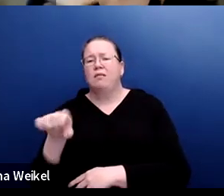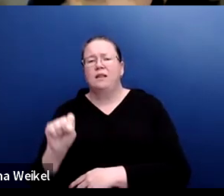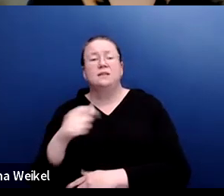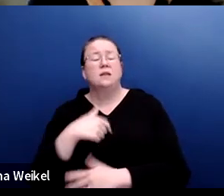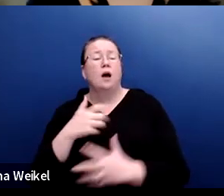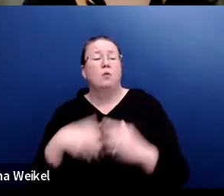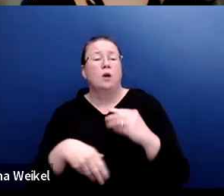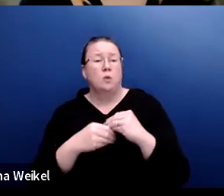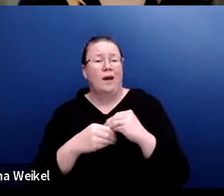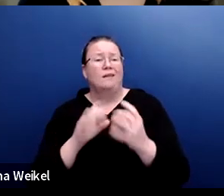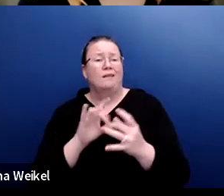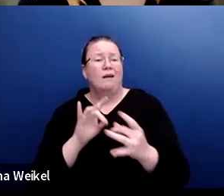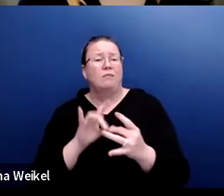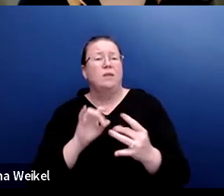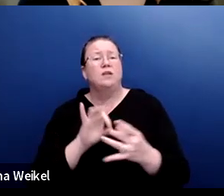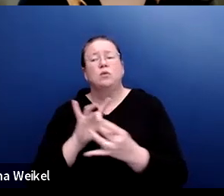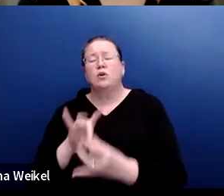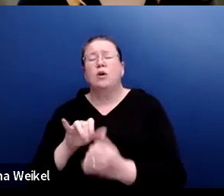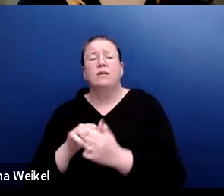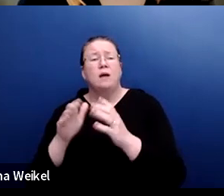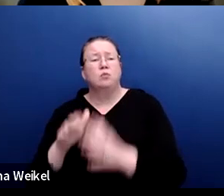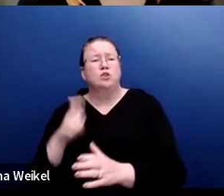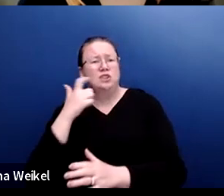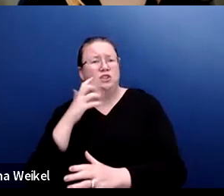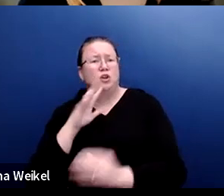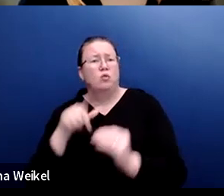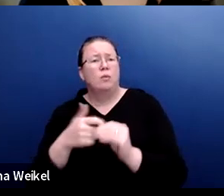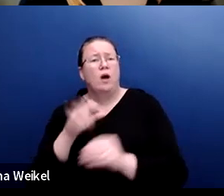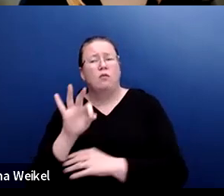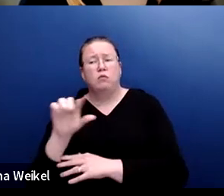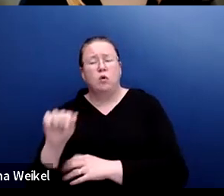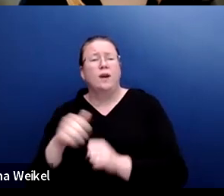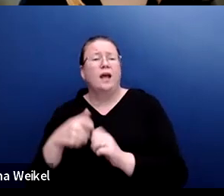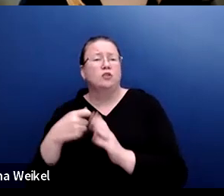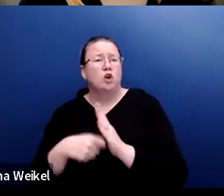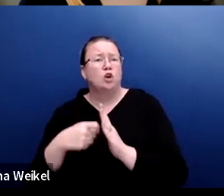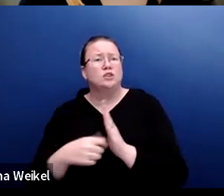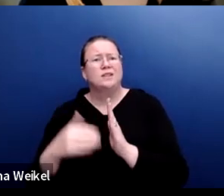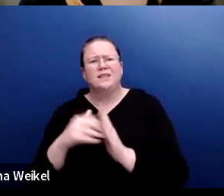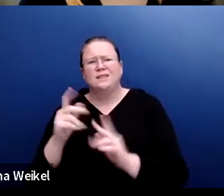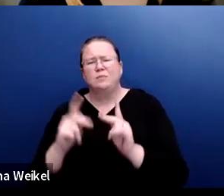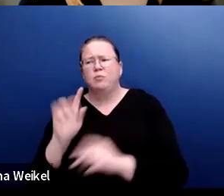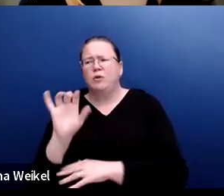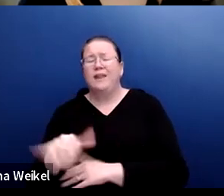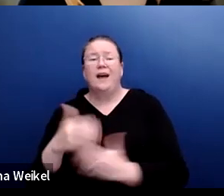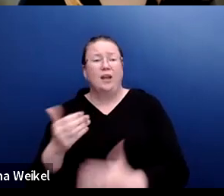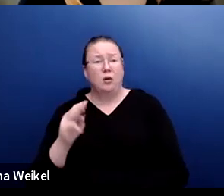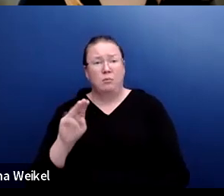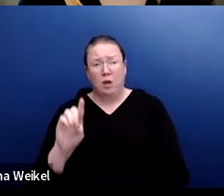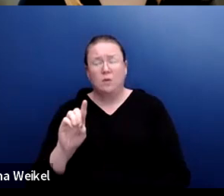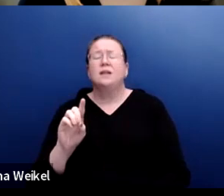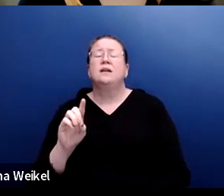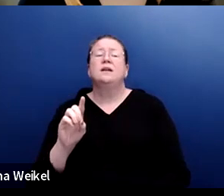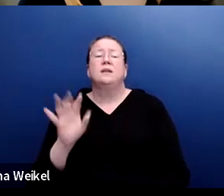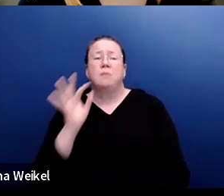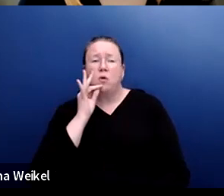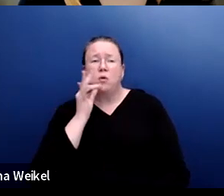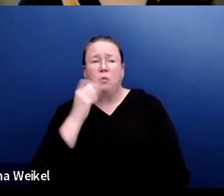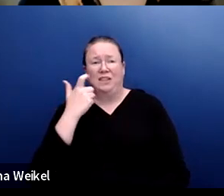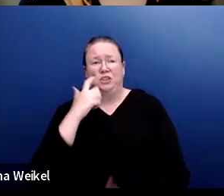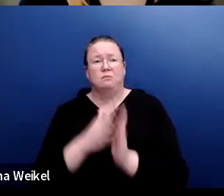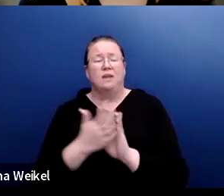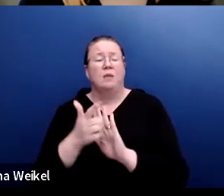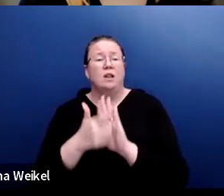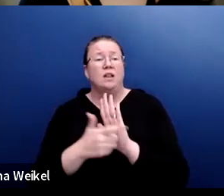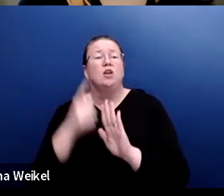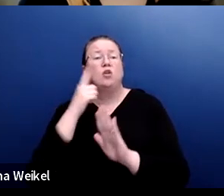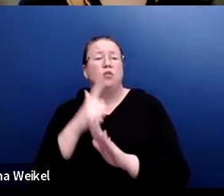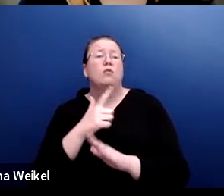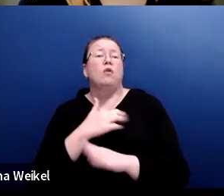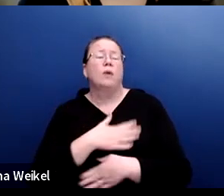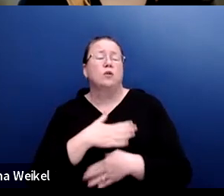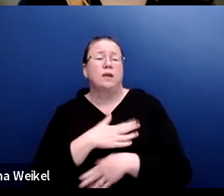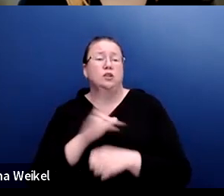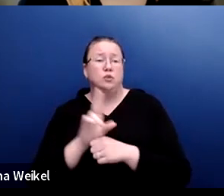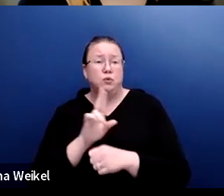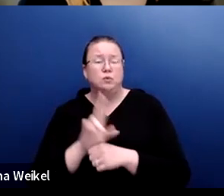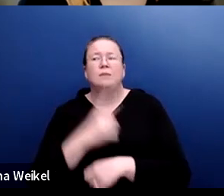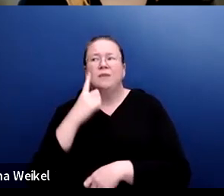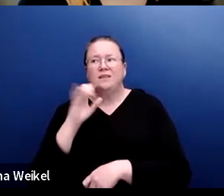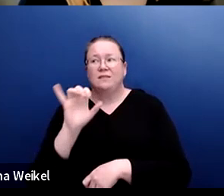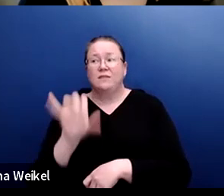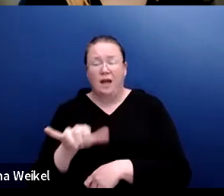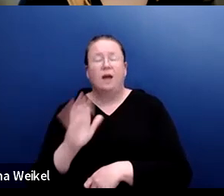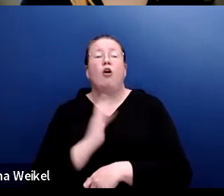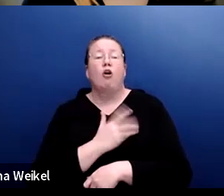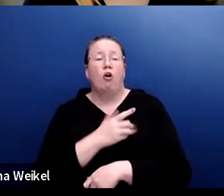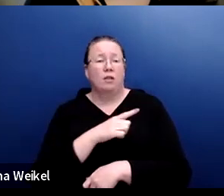: This is Joan and I am from Maryland that we provide services in [INDISCERNIBLE] County in Howard County which is the Western area and